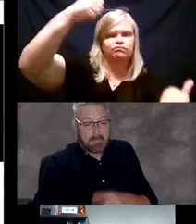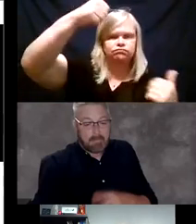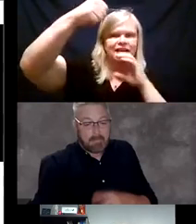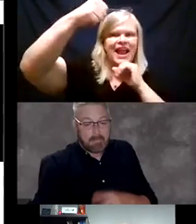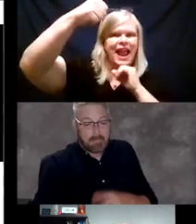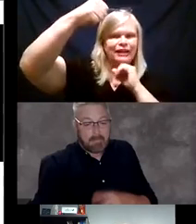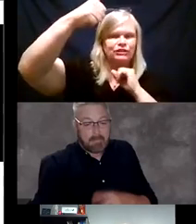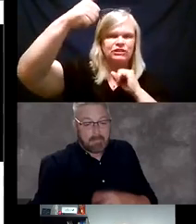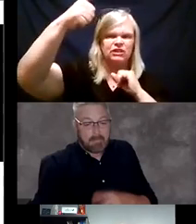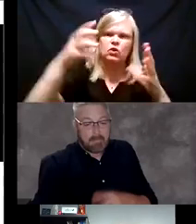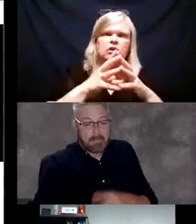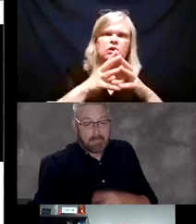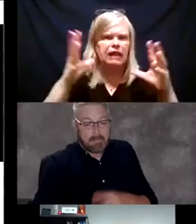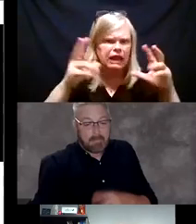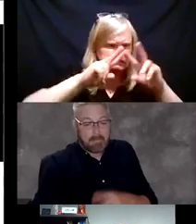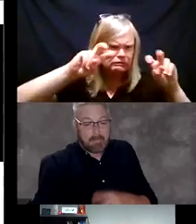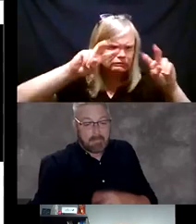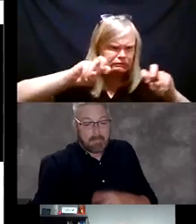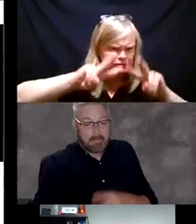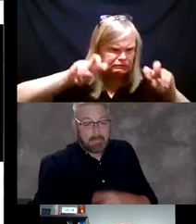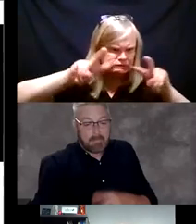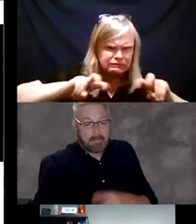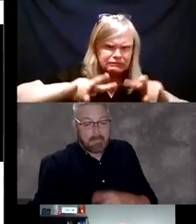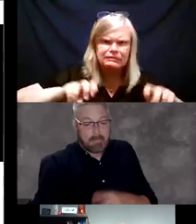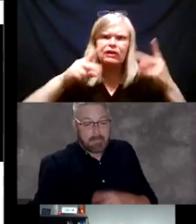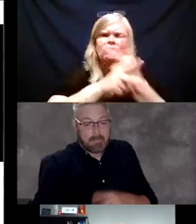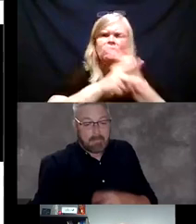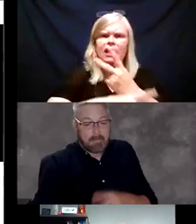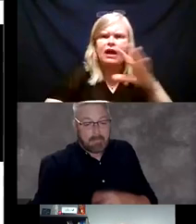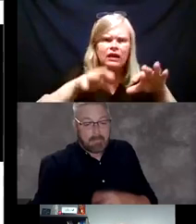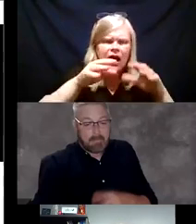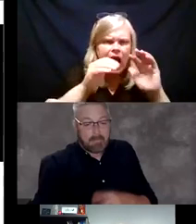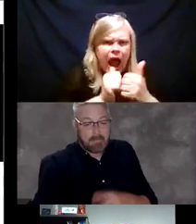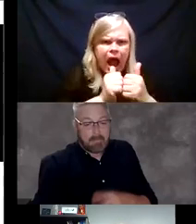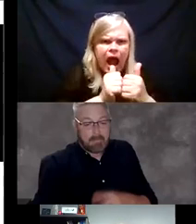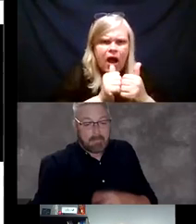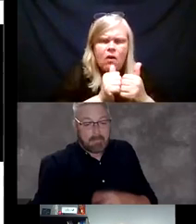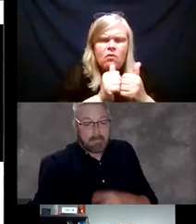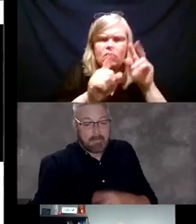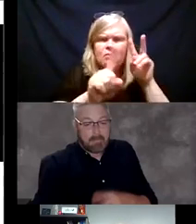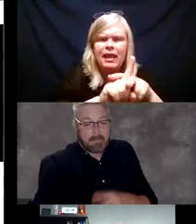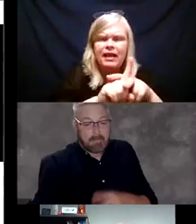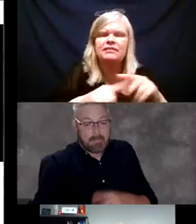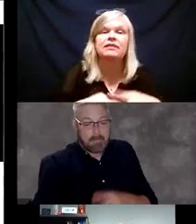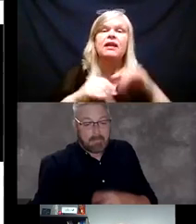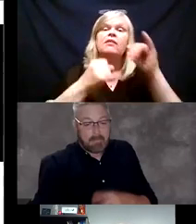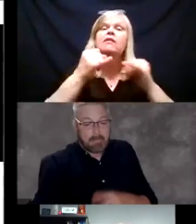PIECES TO THAT. THEN THE FINAL PIECE OF IT IS,